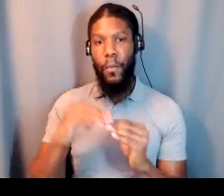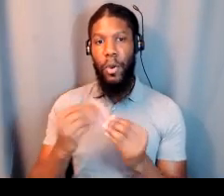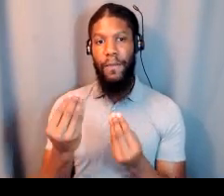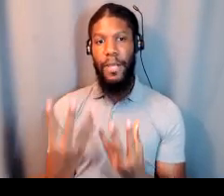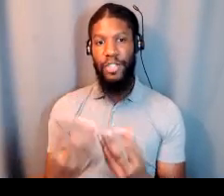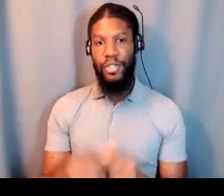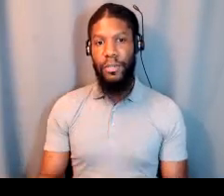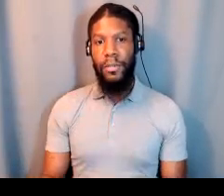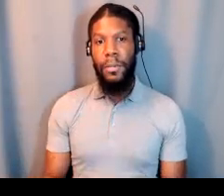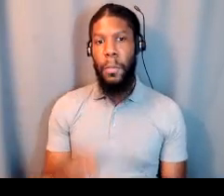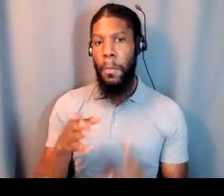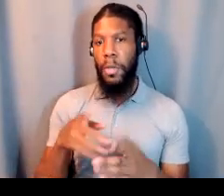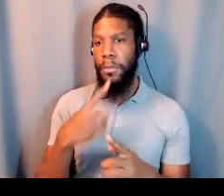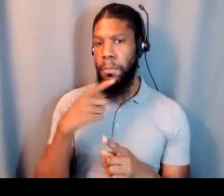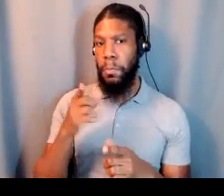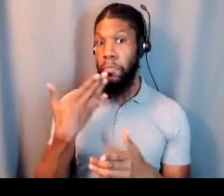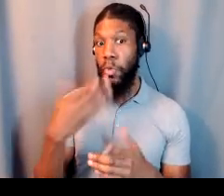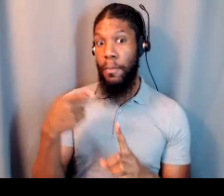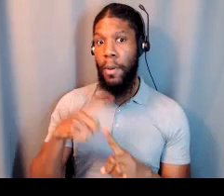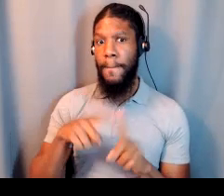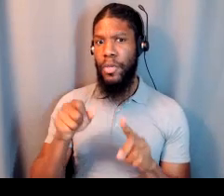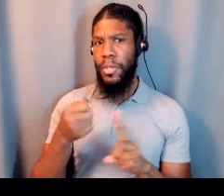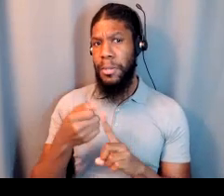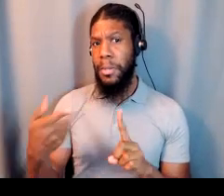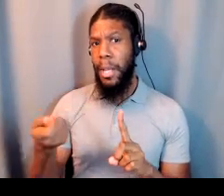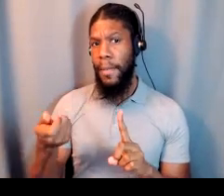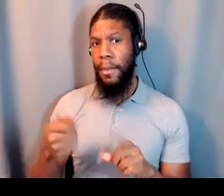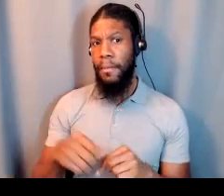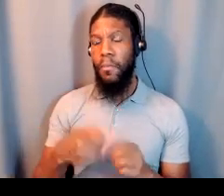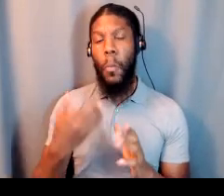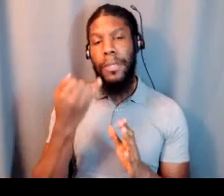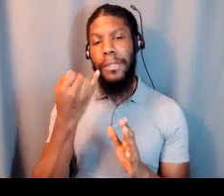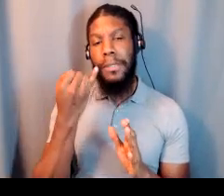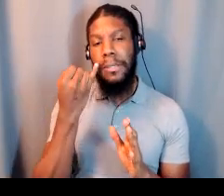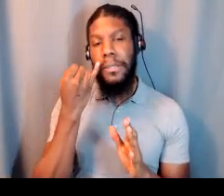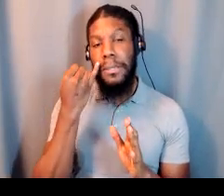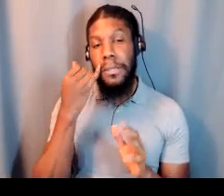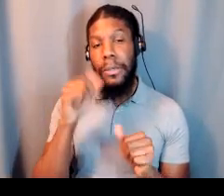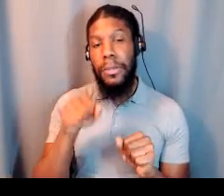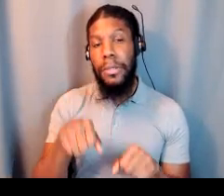"but I think you can elaborate more on it. "For example, maybe you can talk about "the specific negative thoughts the elderly may have."